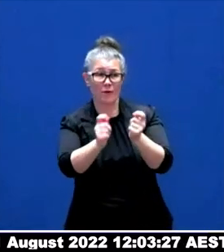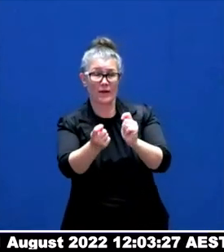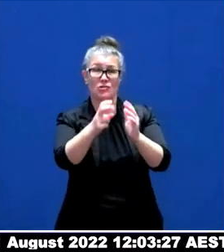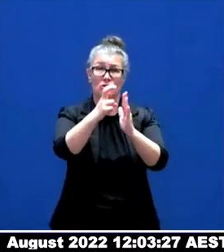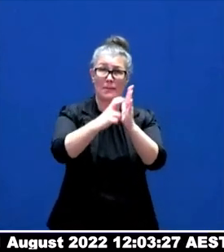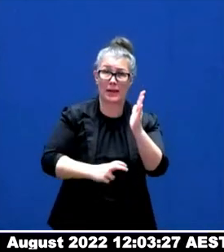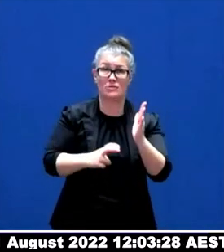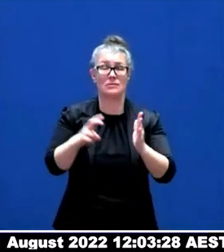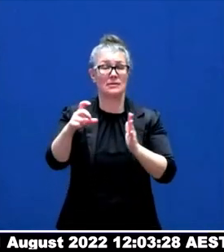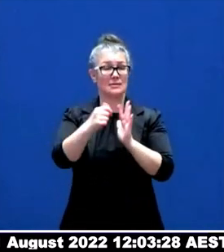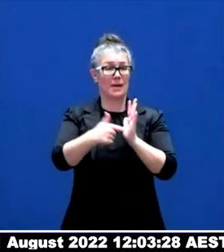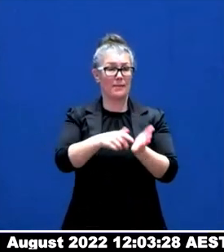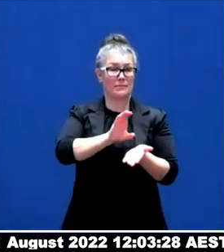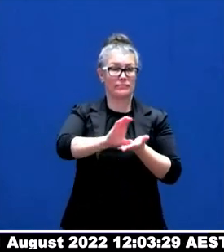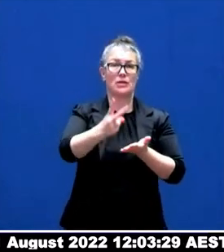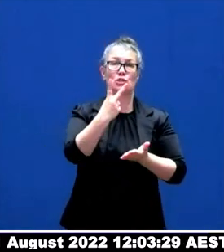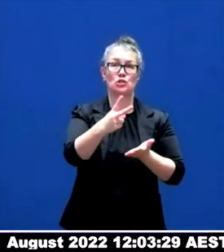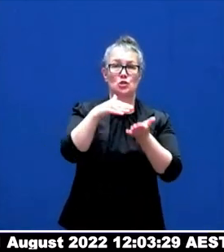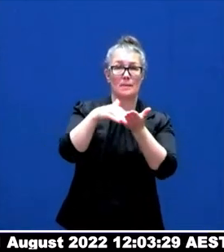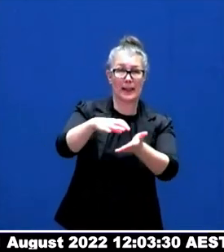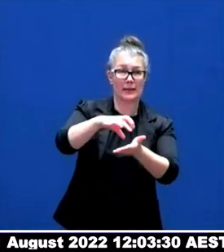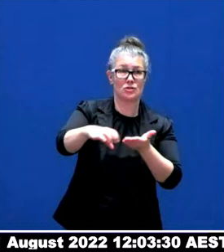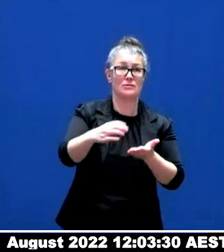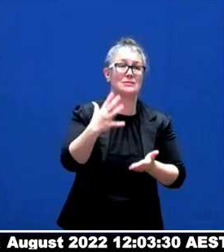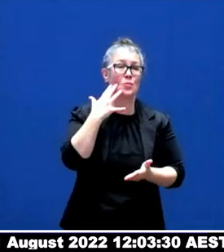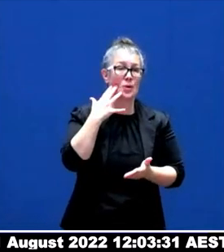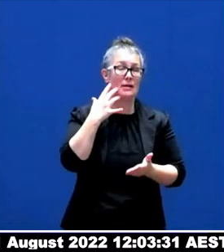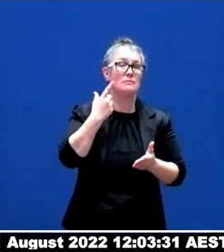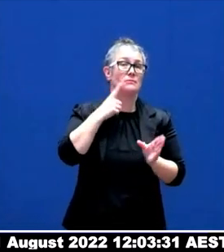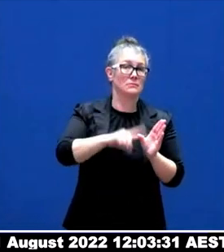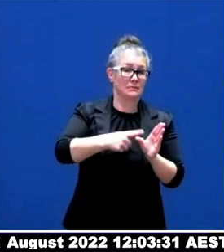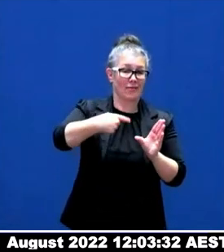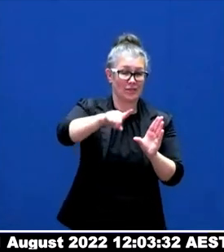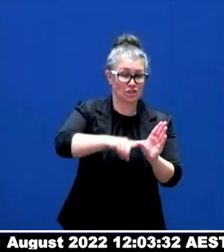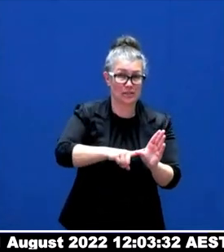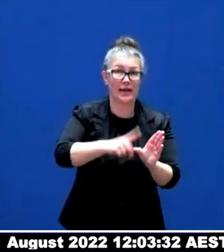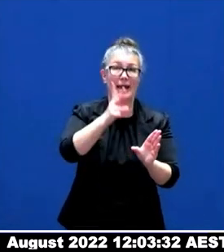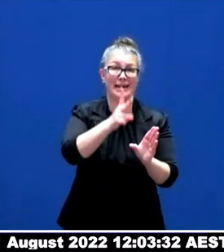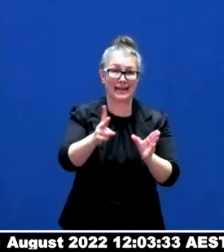million in '21/22 and again this financial year for additional occupational therapists